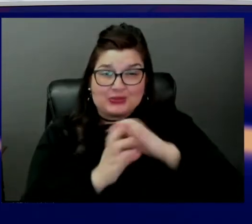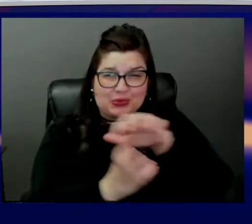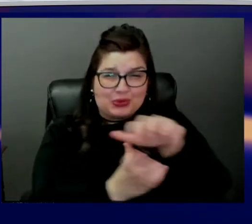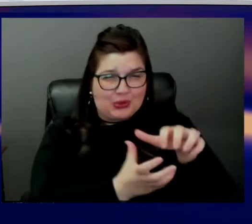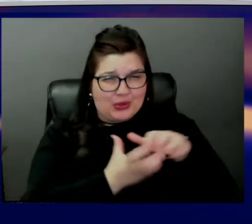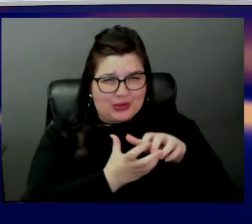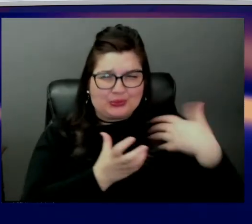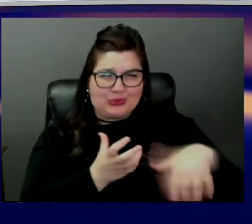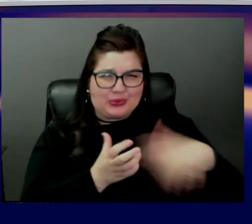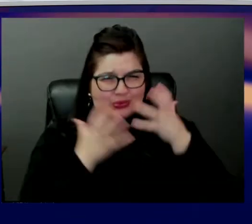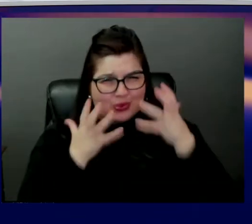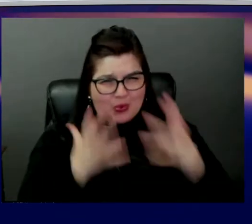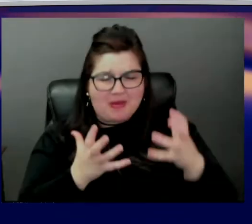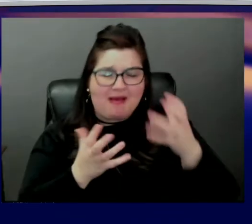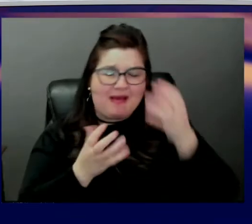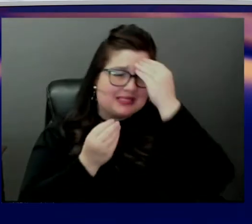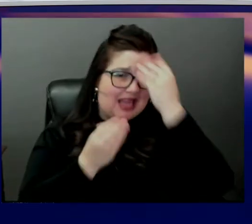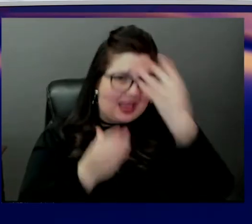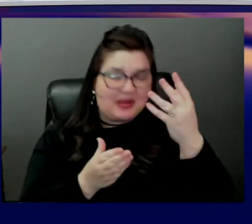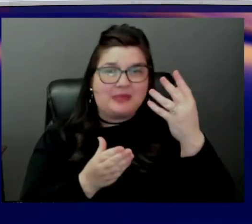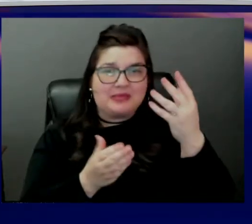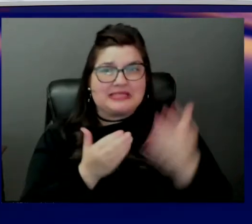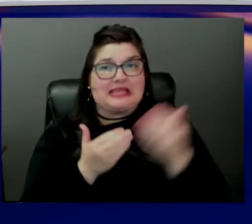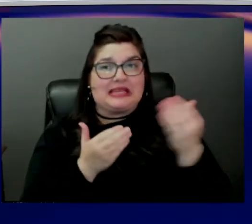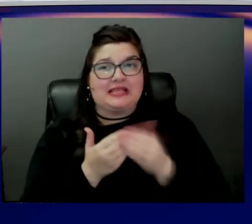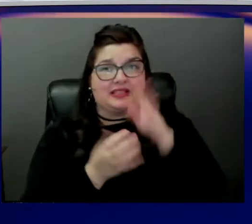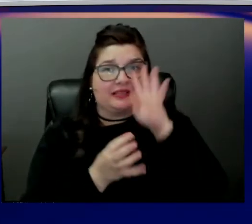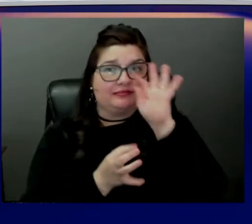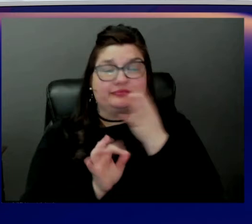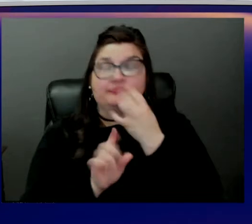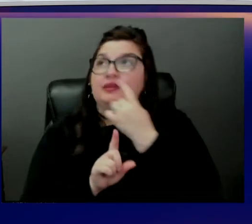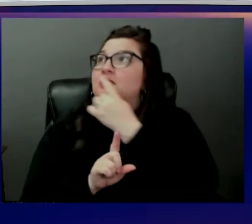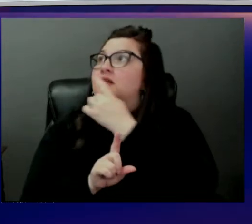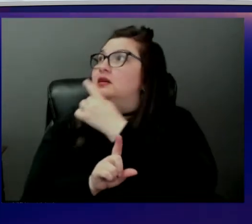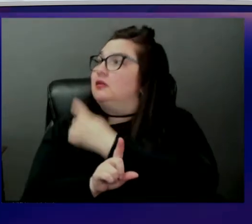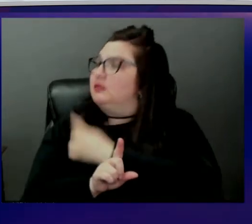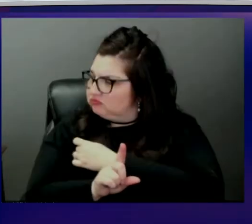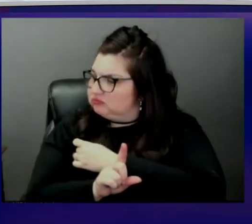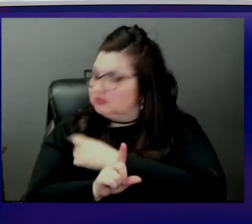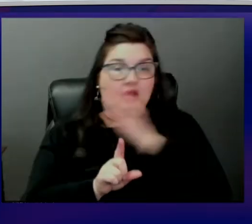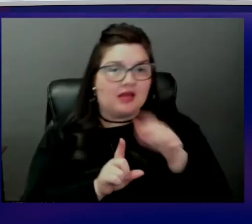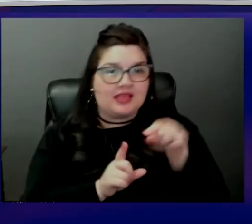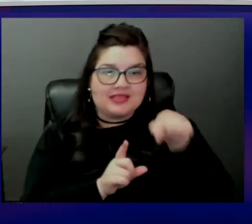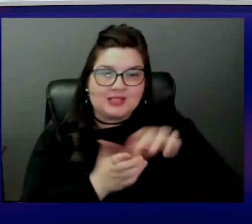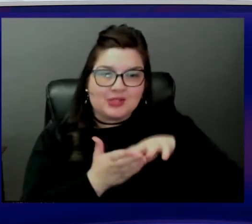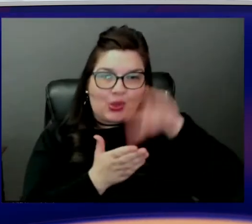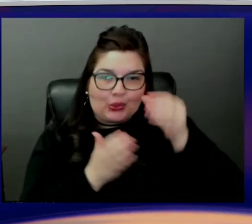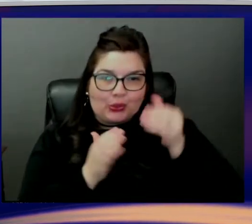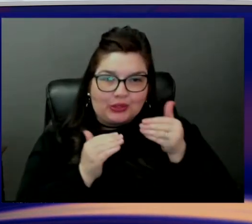It's very easy to get distracted, right? So, if you look at this whole learning part, we get started with, you know,